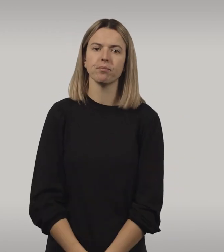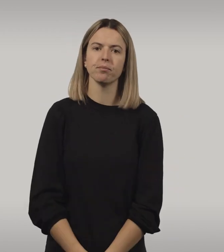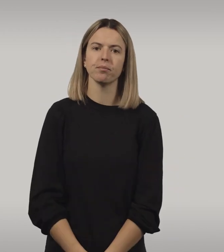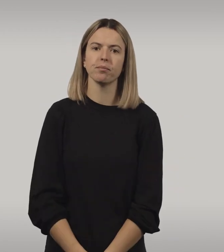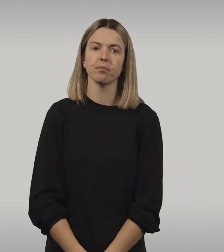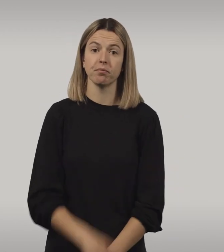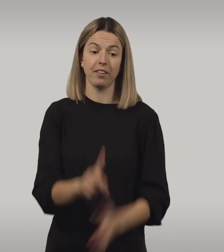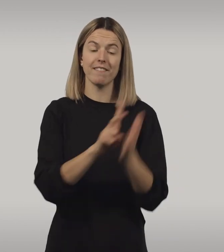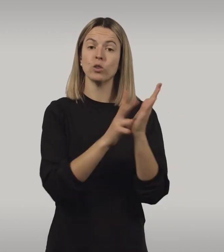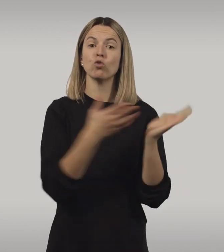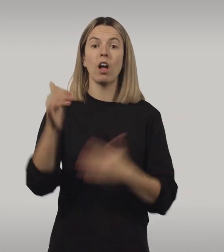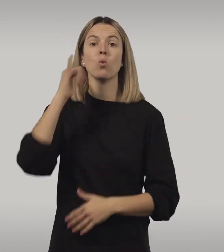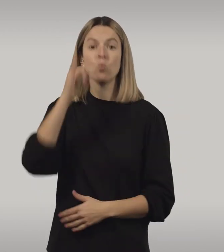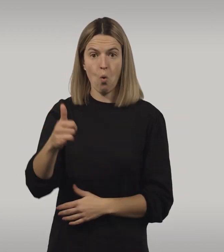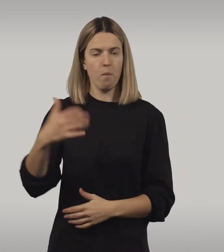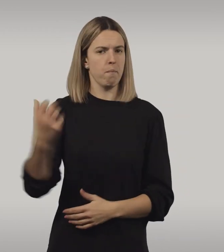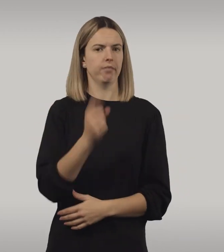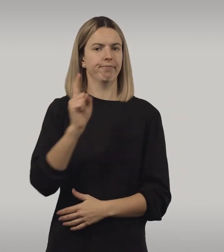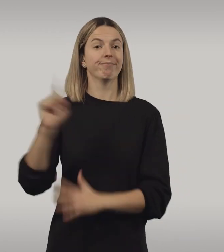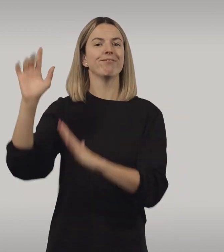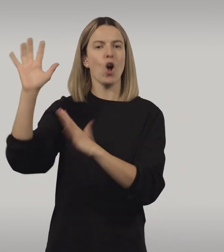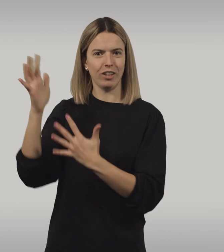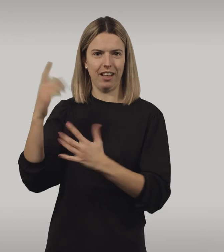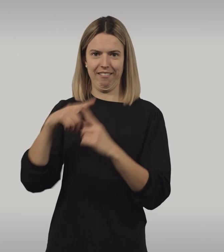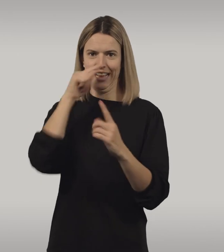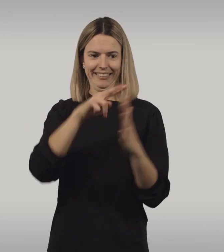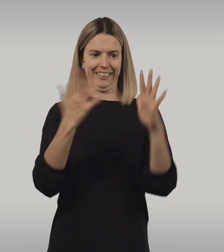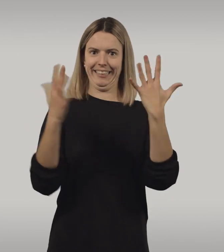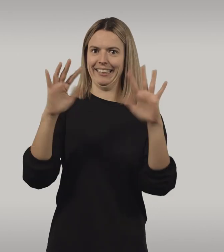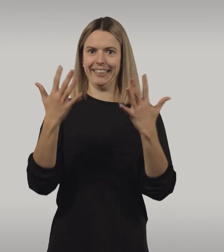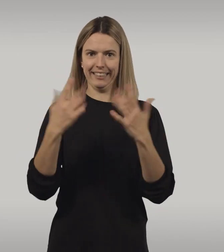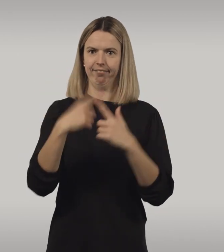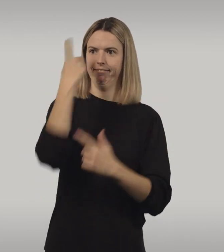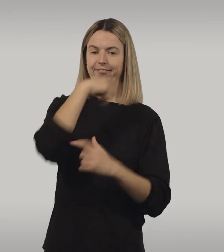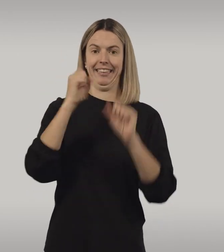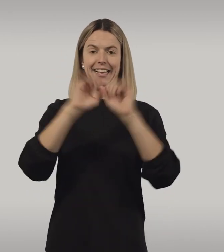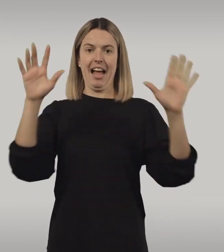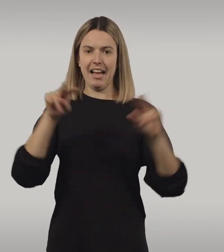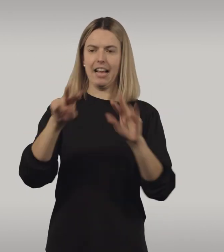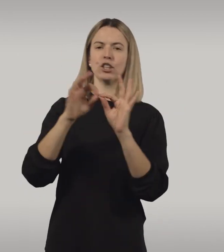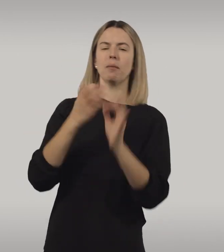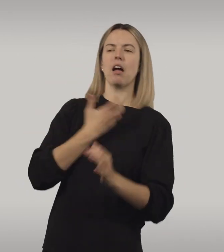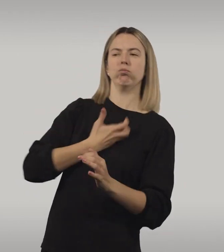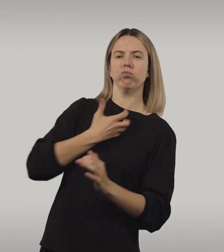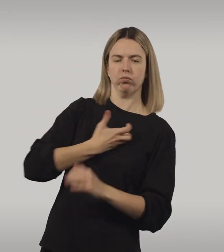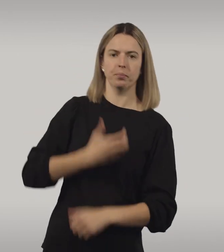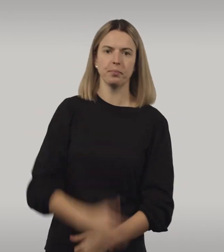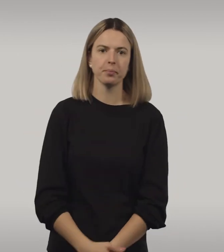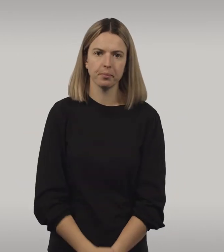For Video Relay calls you must use Auslan and ensure both your hands and face are clearly visible to the interpreters.